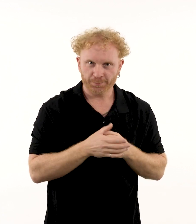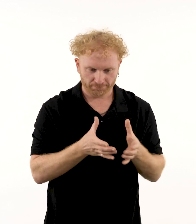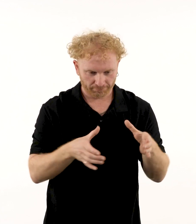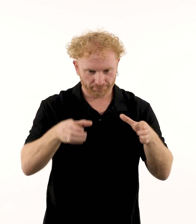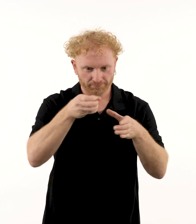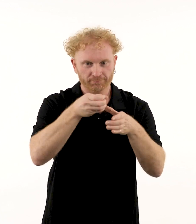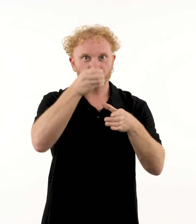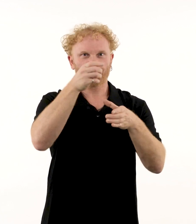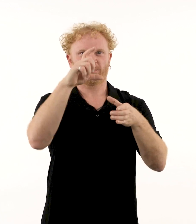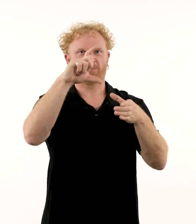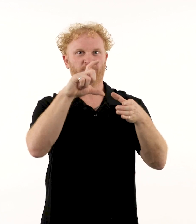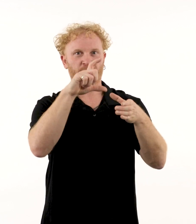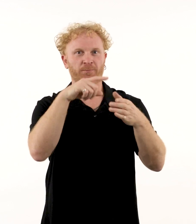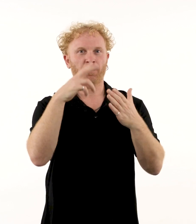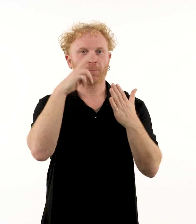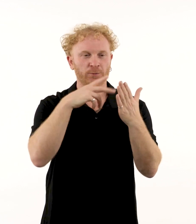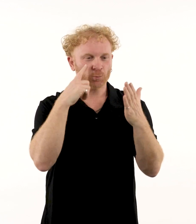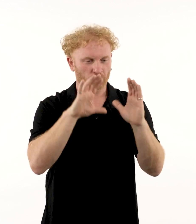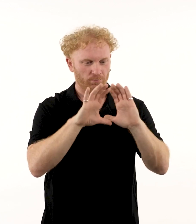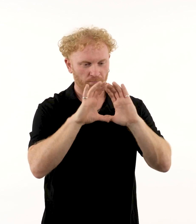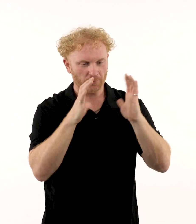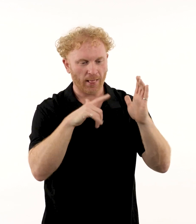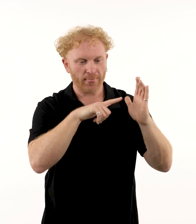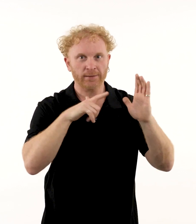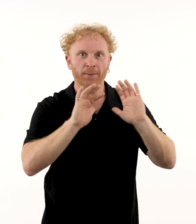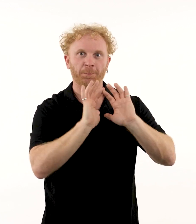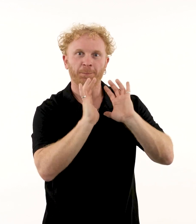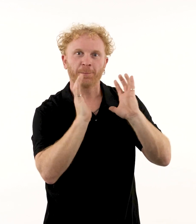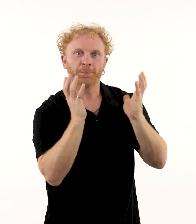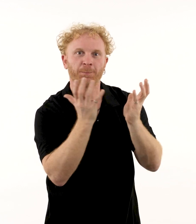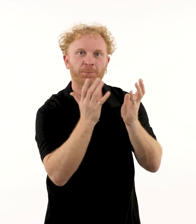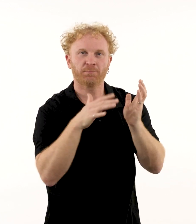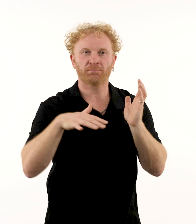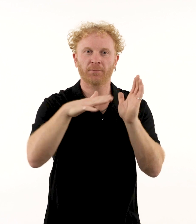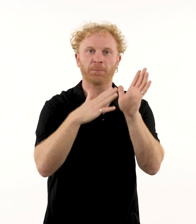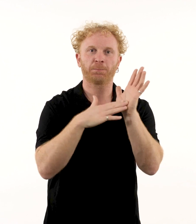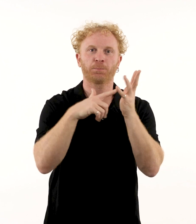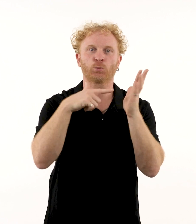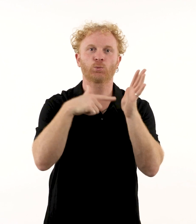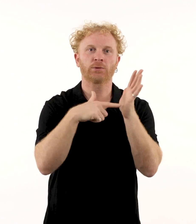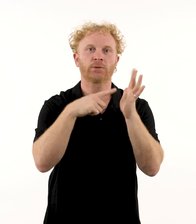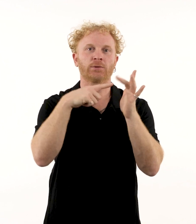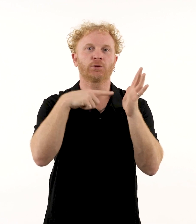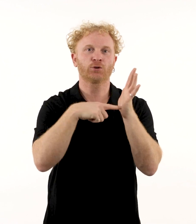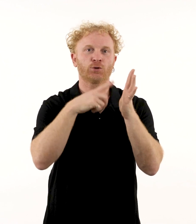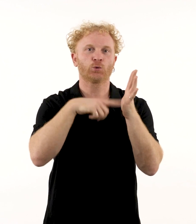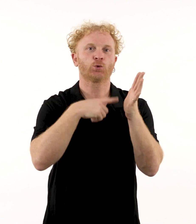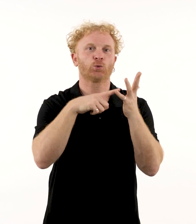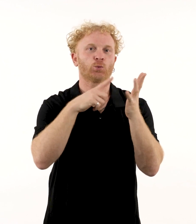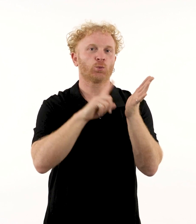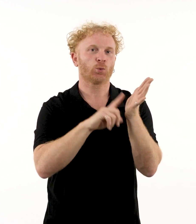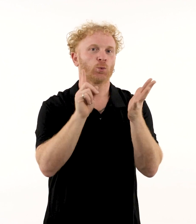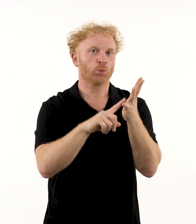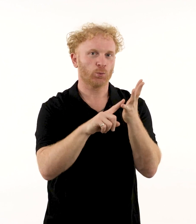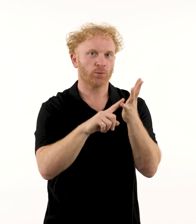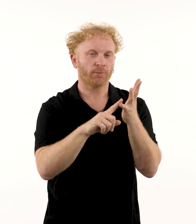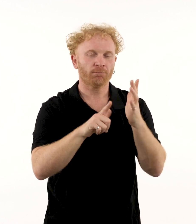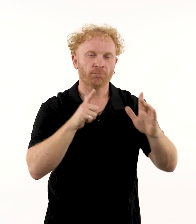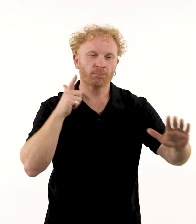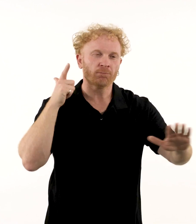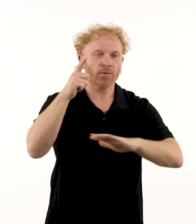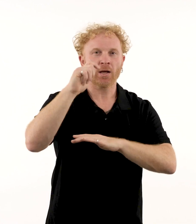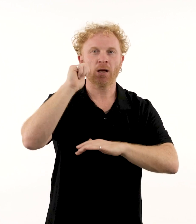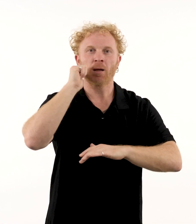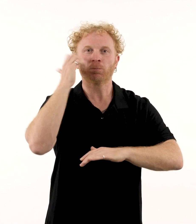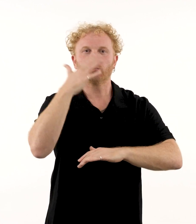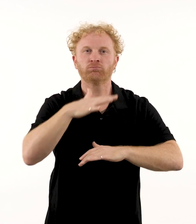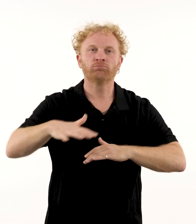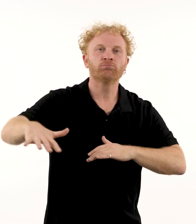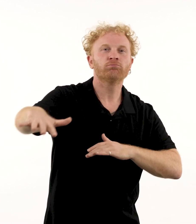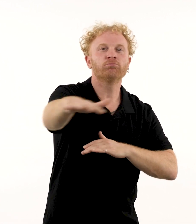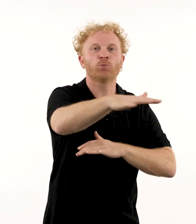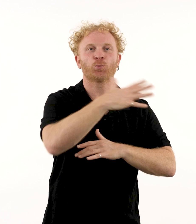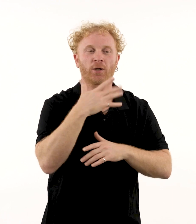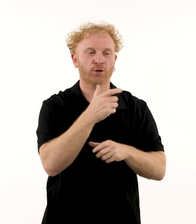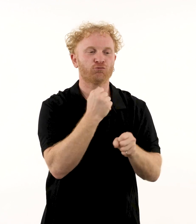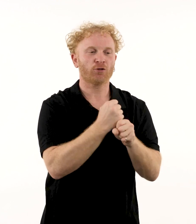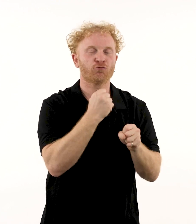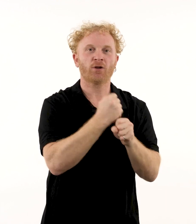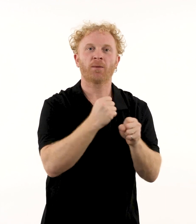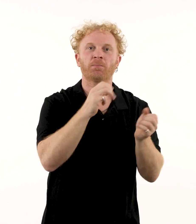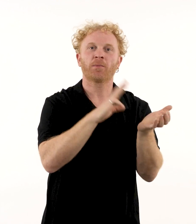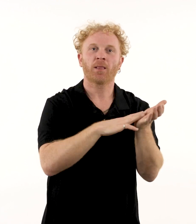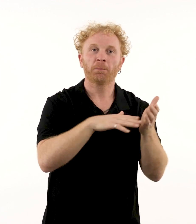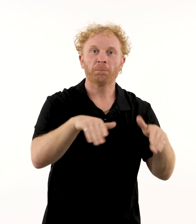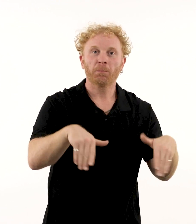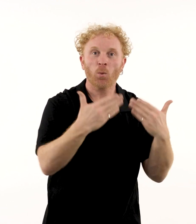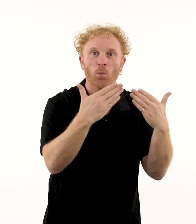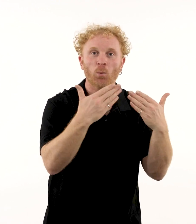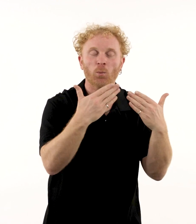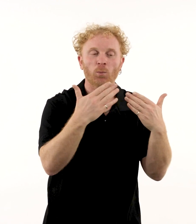The painted landscape on the pot depicts Mutitjulu, the remote Aboriginal community where Florrie was born.